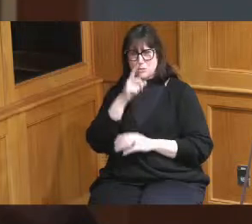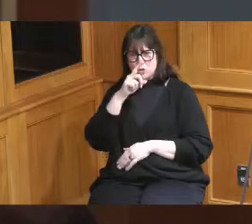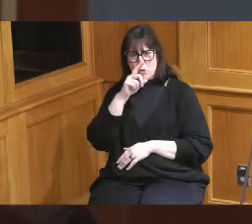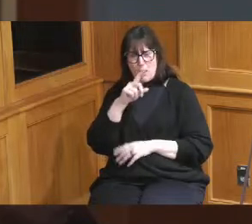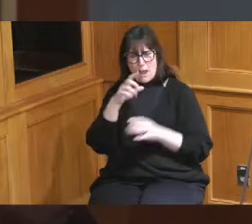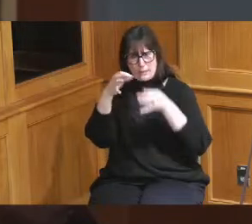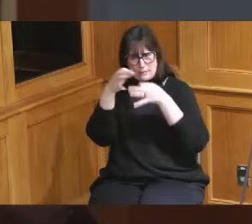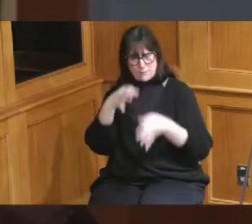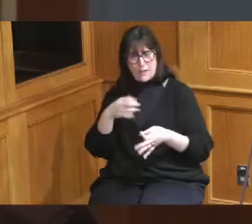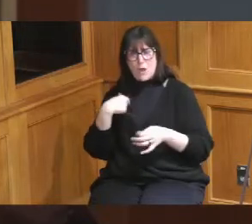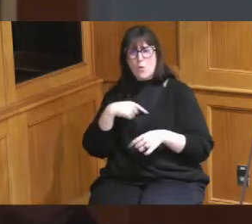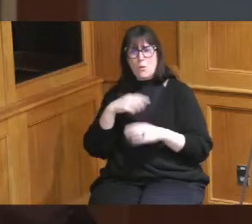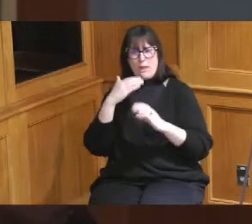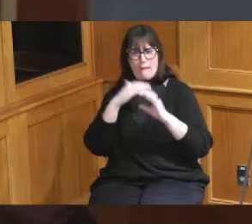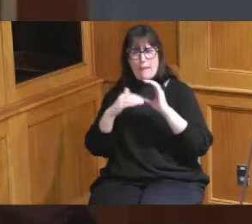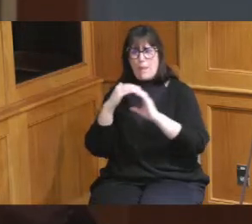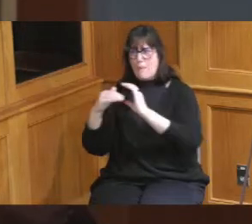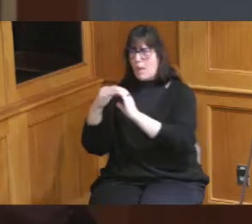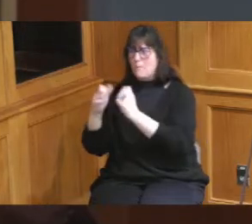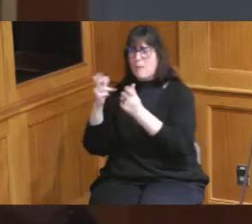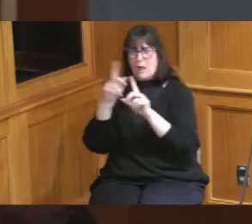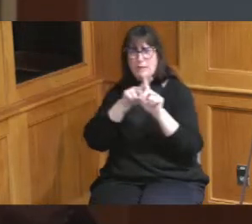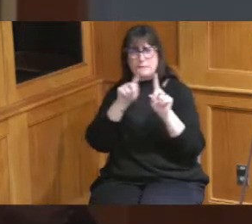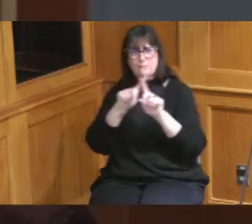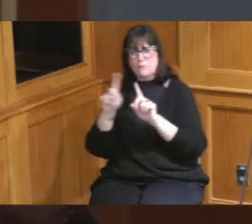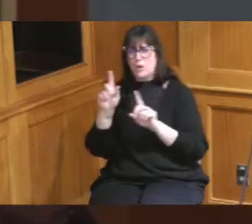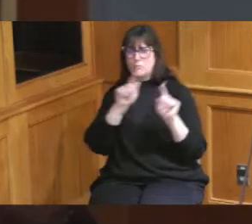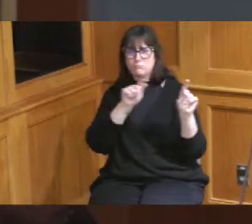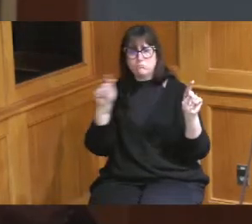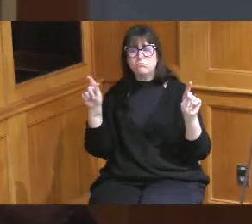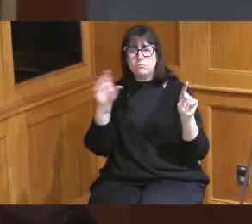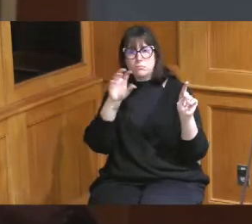emailed it out to a lot of organizations so they could share it with both current residents and